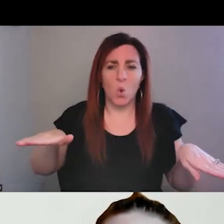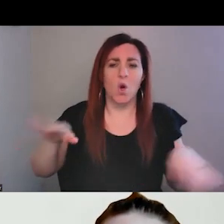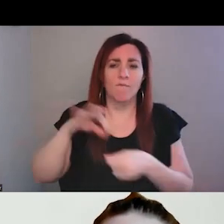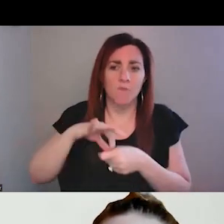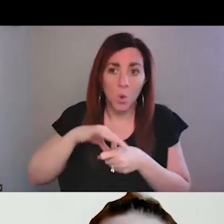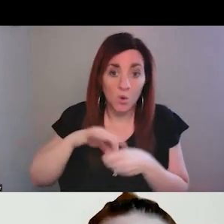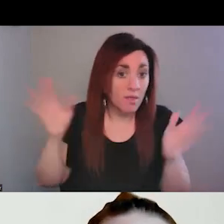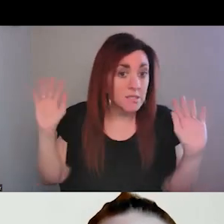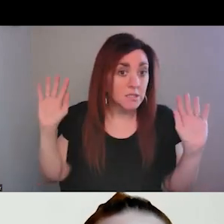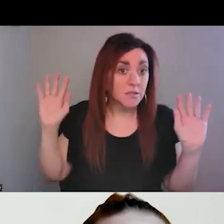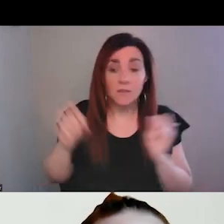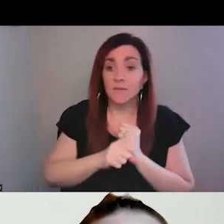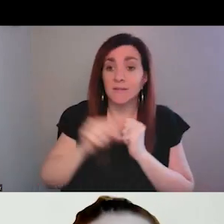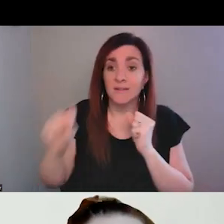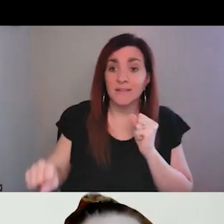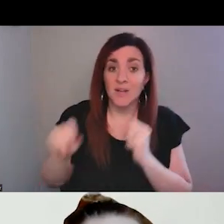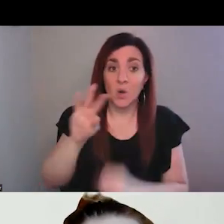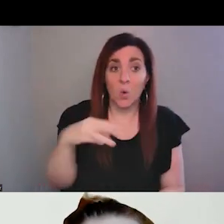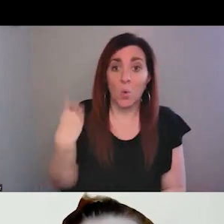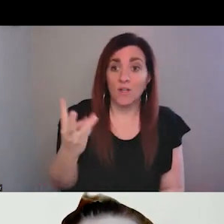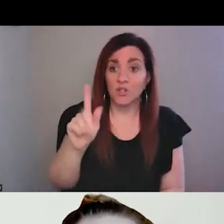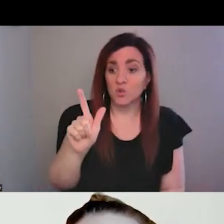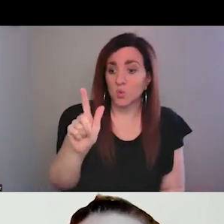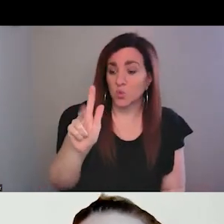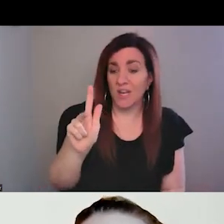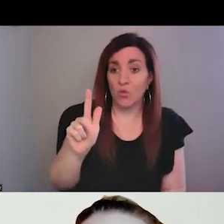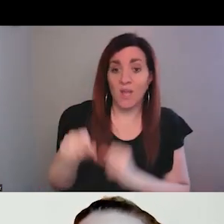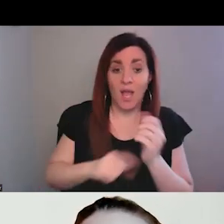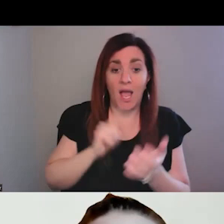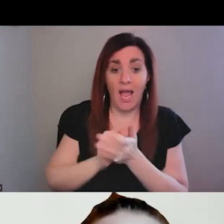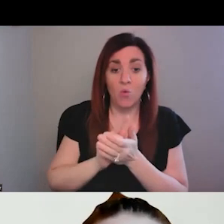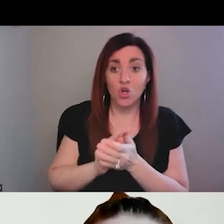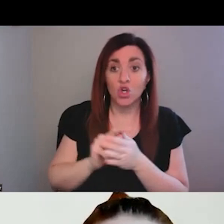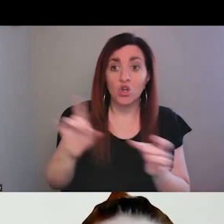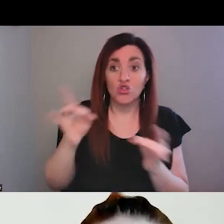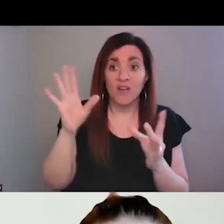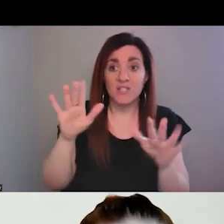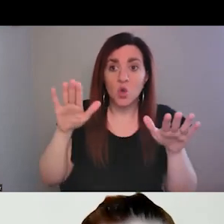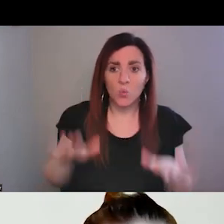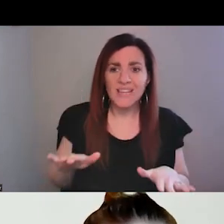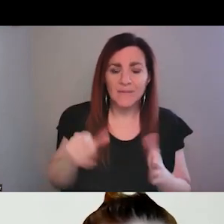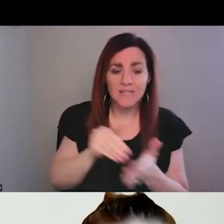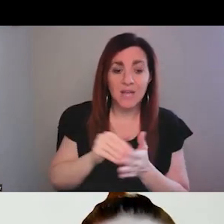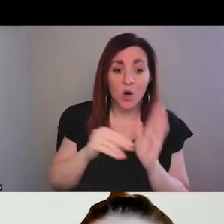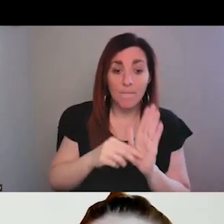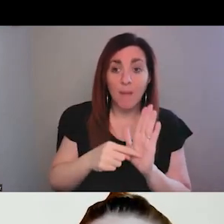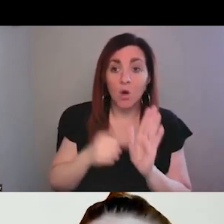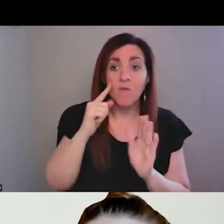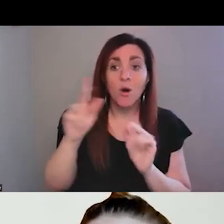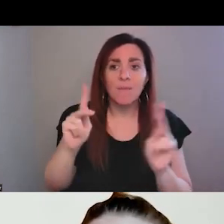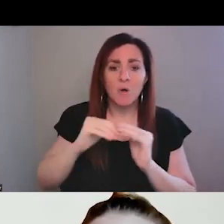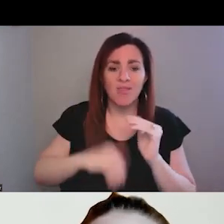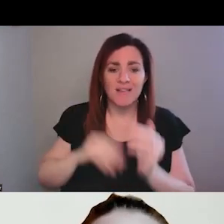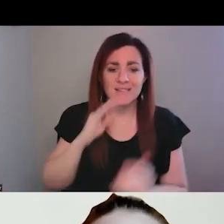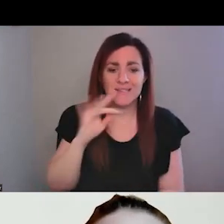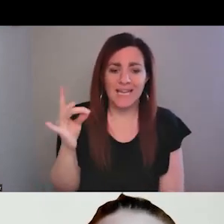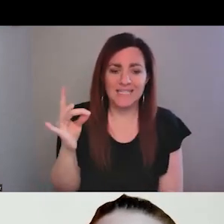WASHINGTON'S 23-HOUR MODEL TO PEOPLE WHO ARE UNDER 18. IF YOU